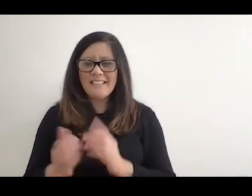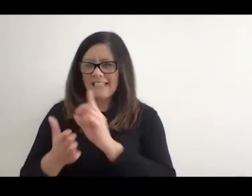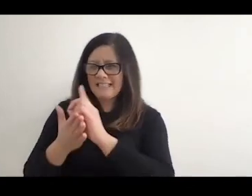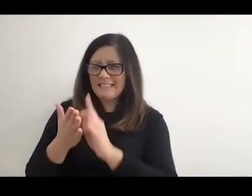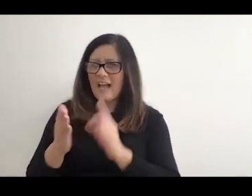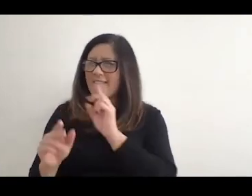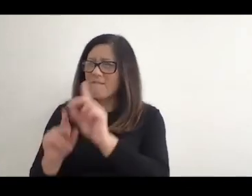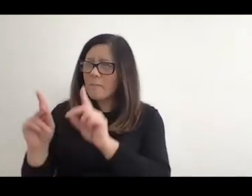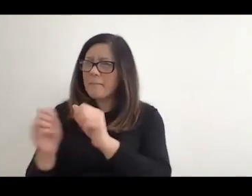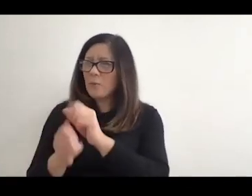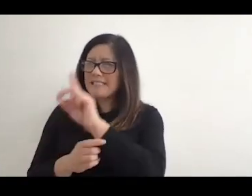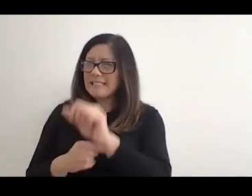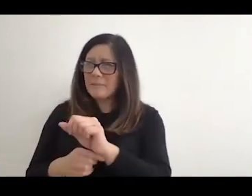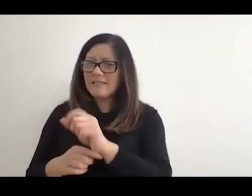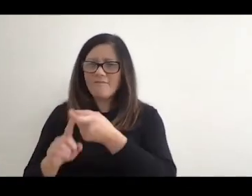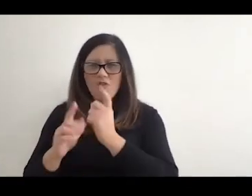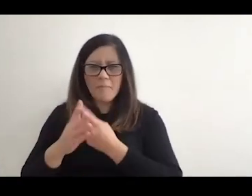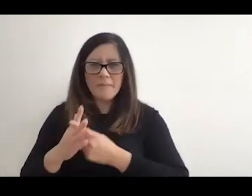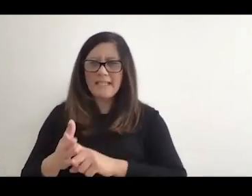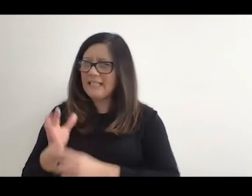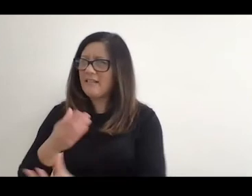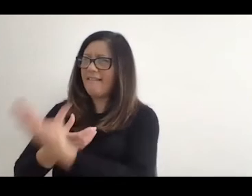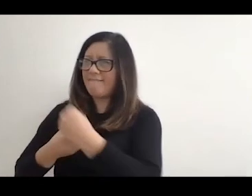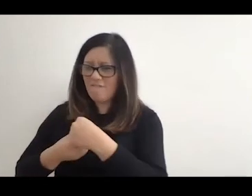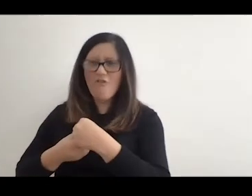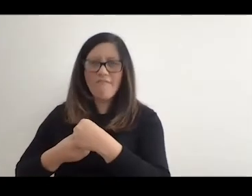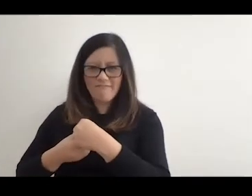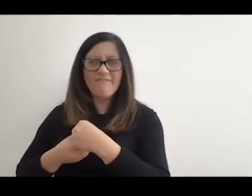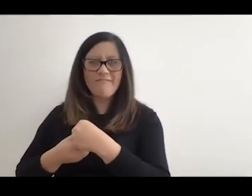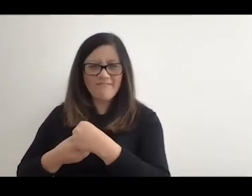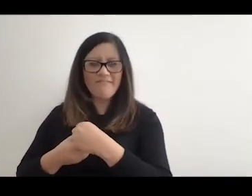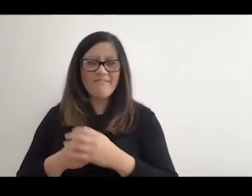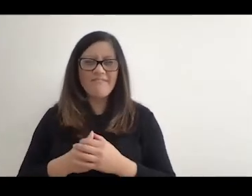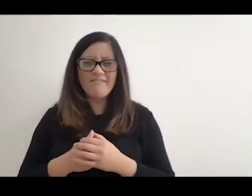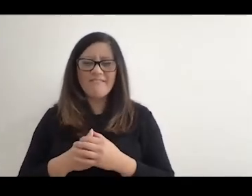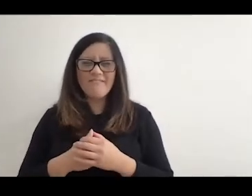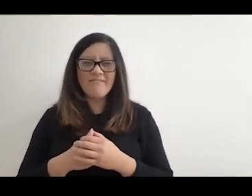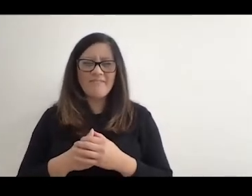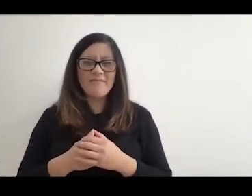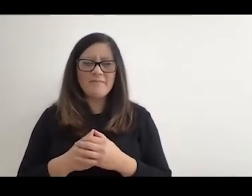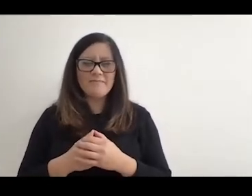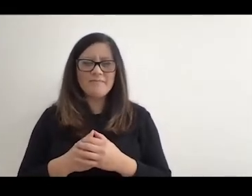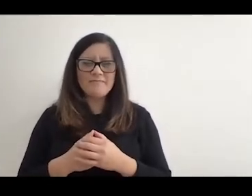It really speaks to the idea of how to.